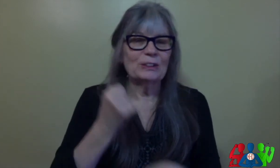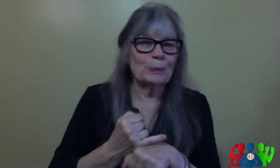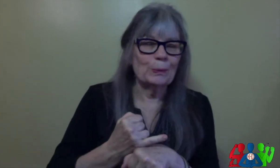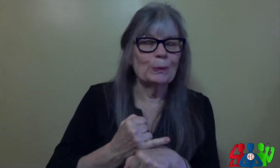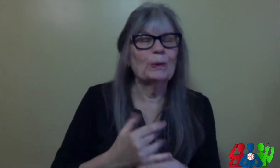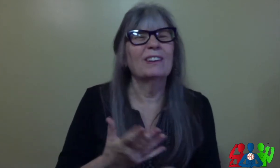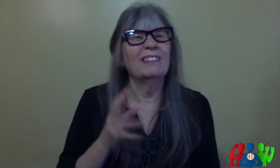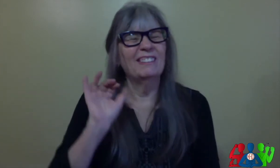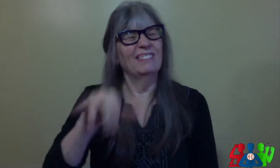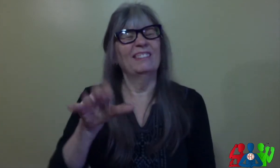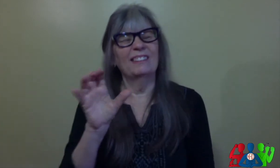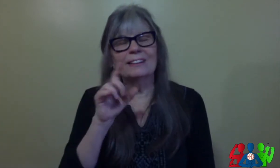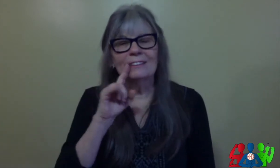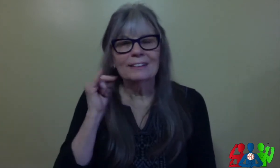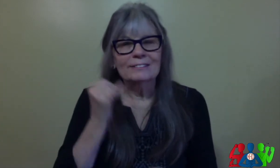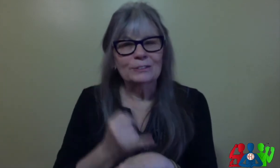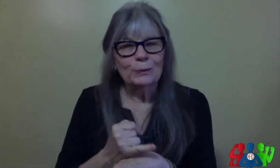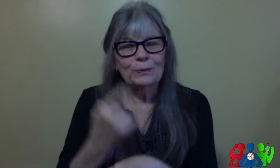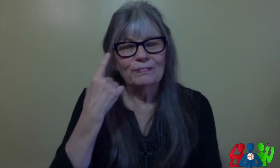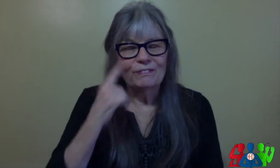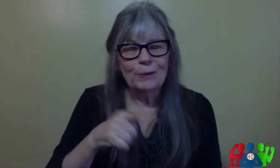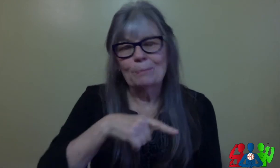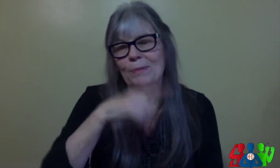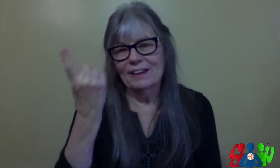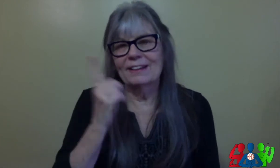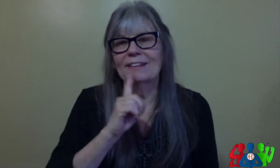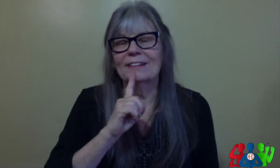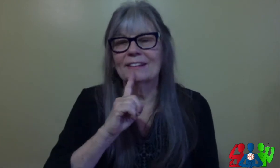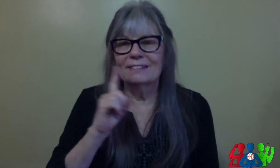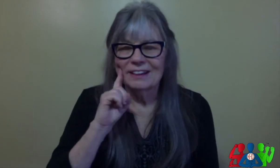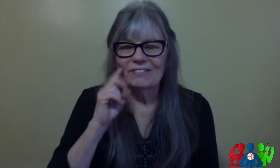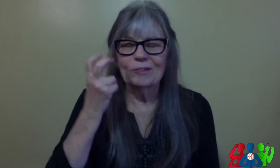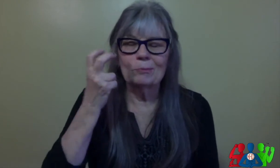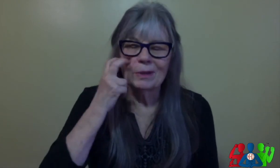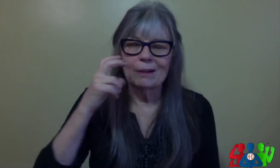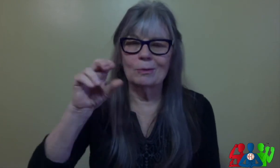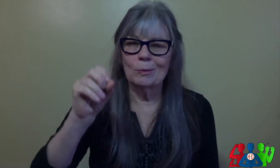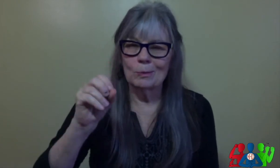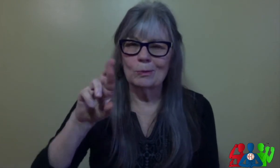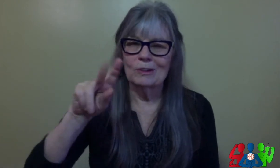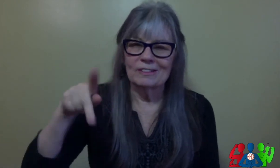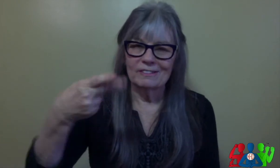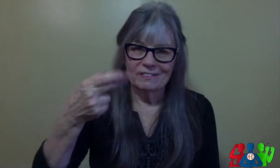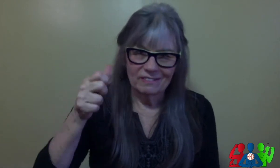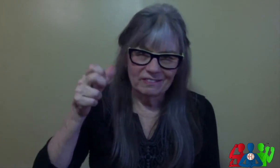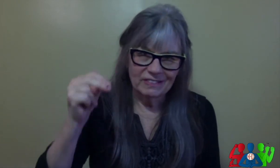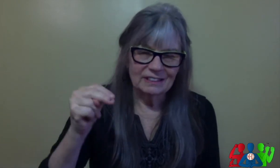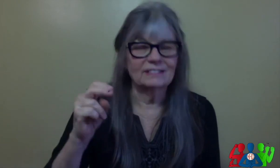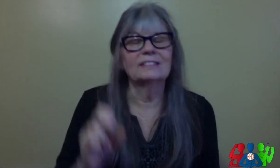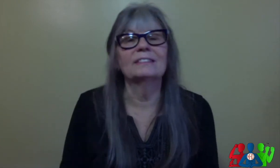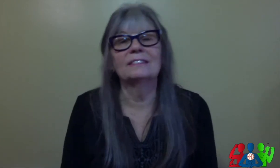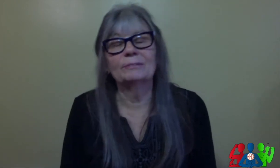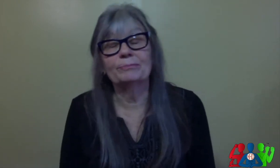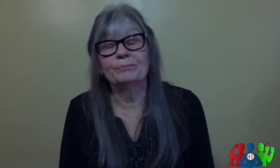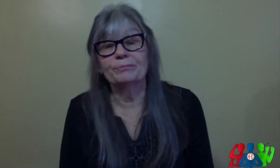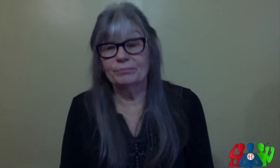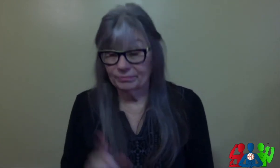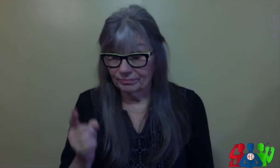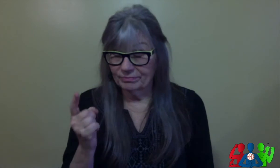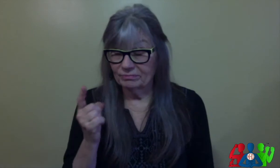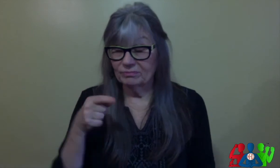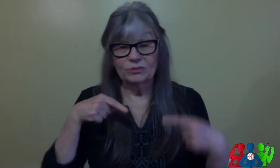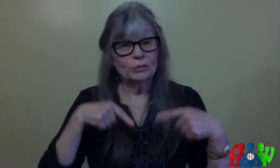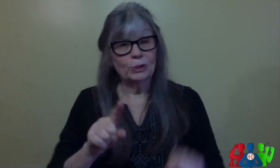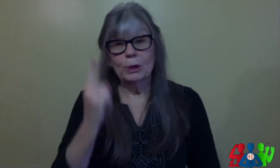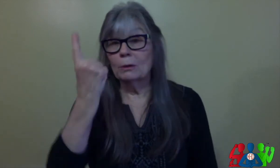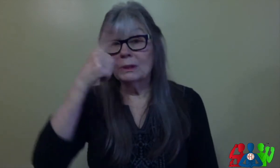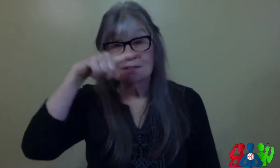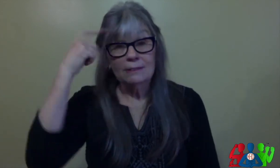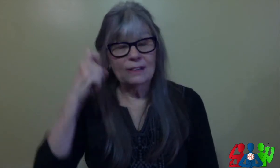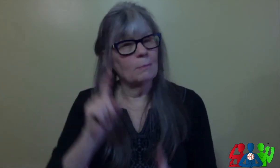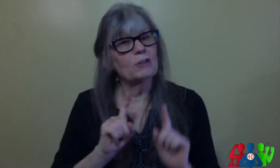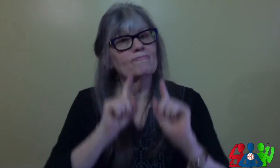eventually moved to Texas School for The Deaf. This was the specific school in Texas for